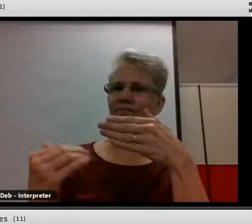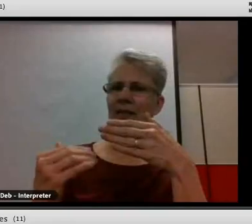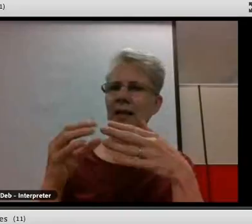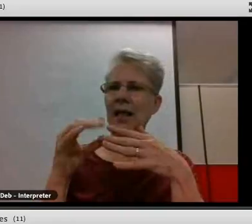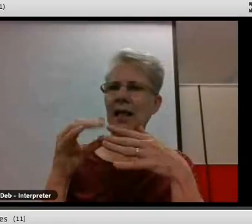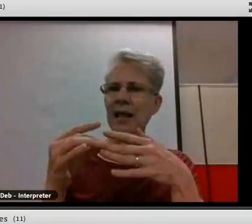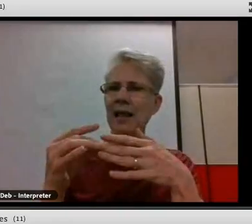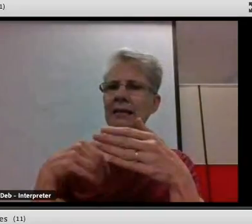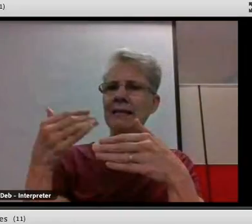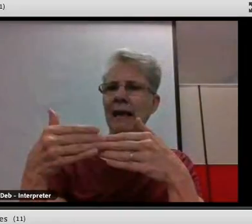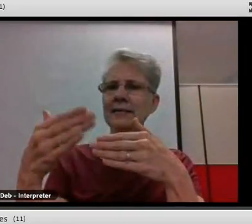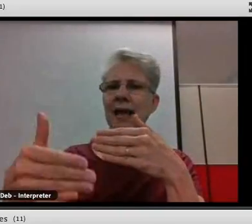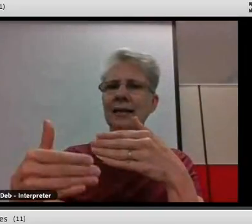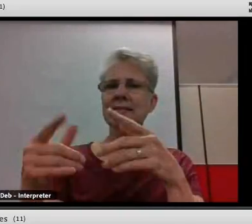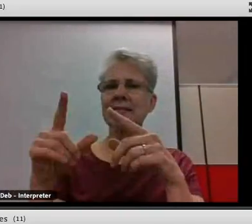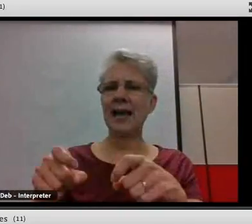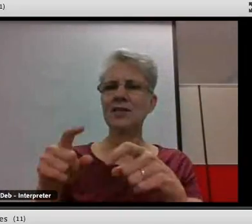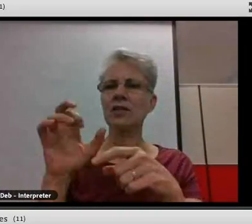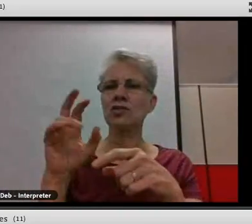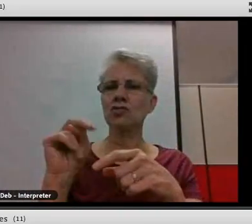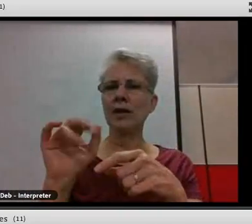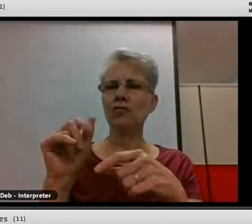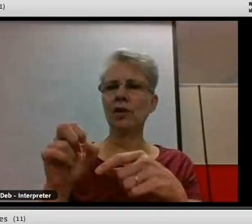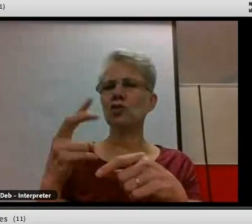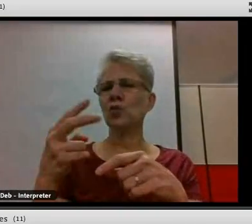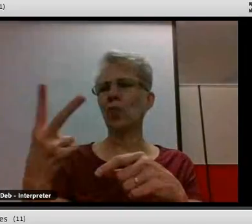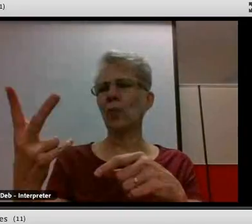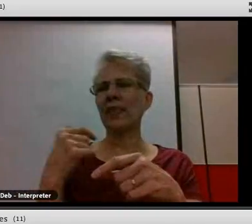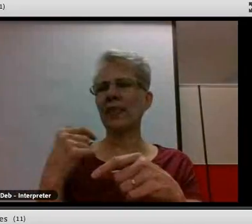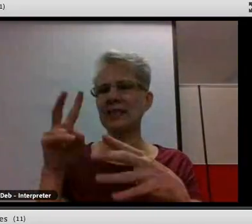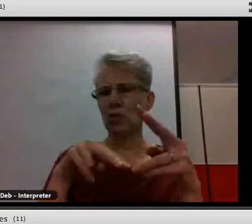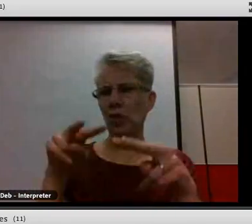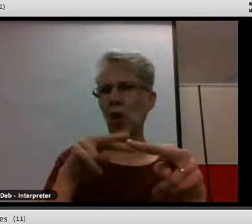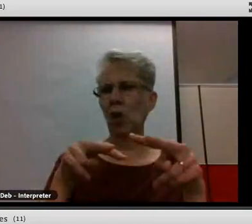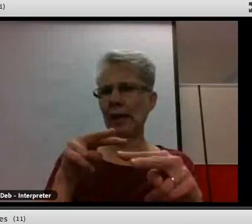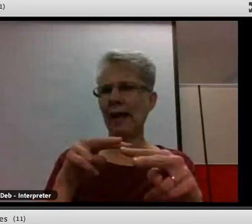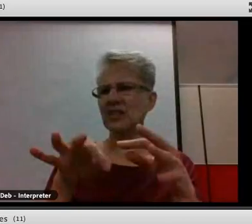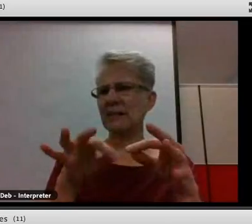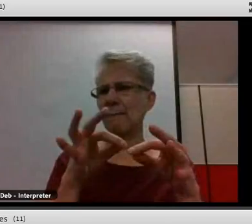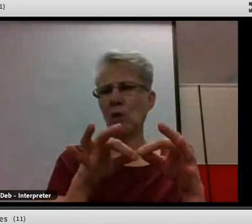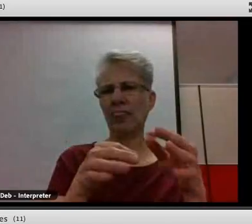Oh, great. Of course, running an update.